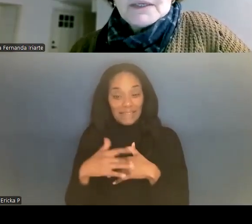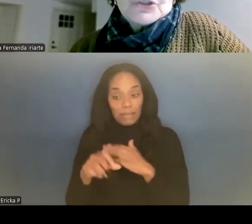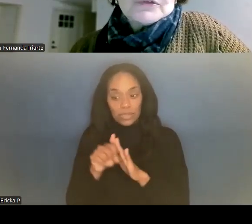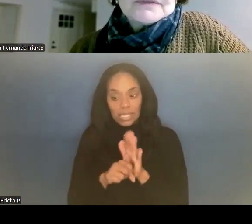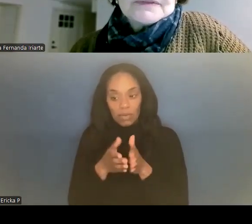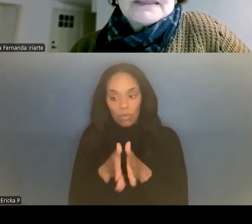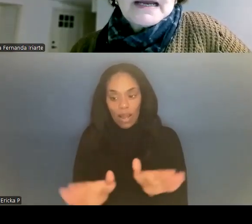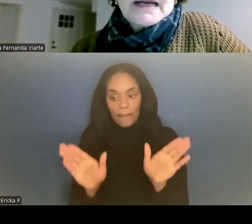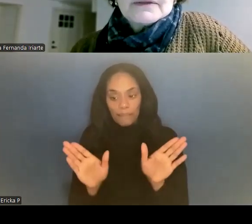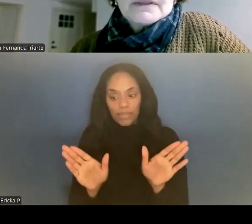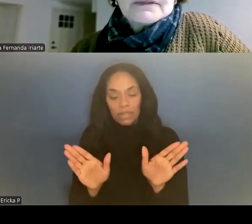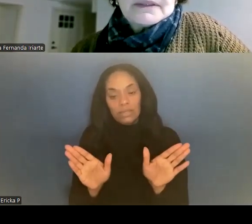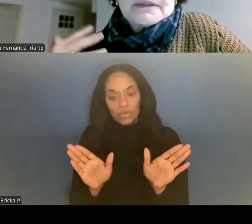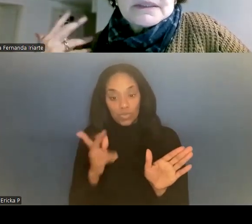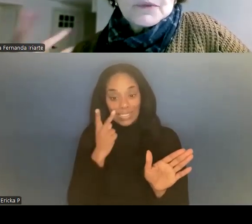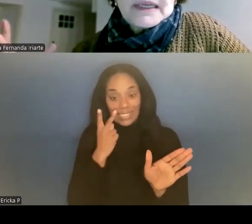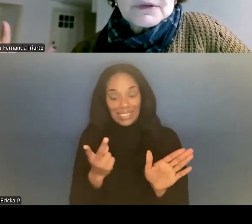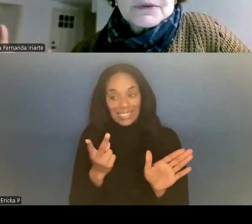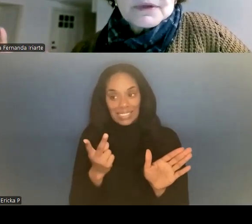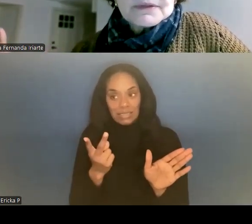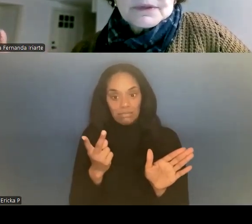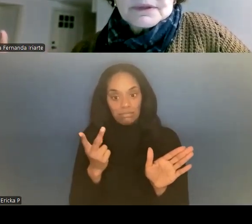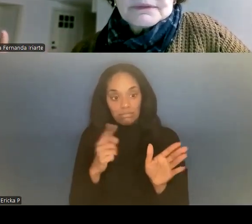So you can see how the these waivers serve